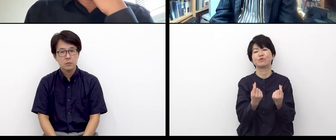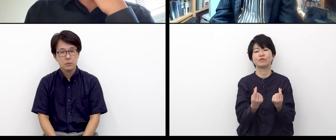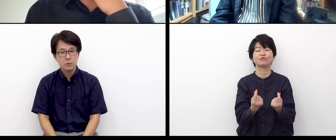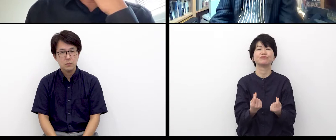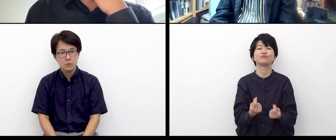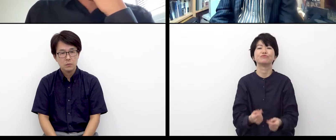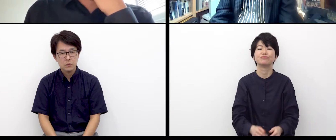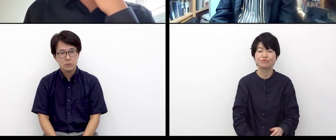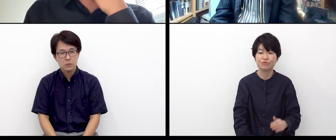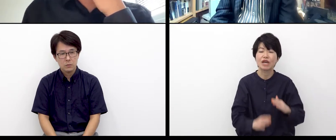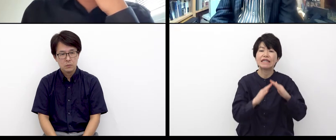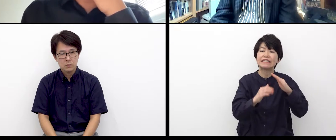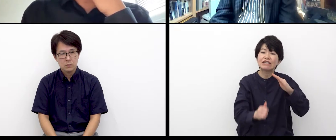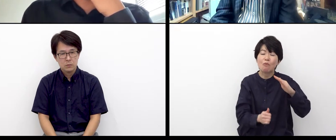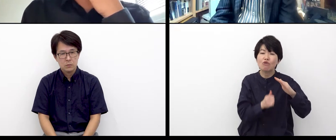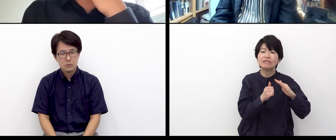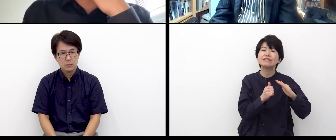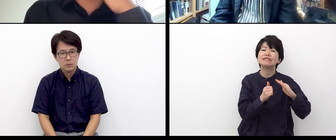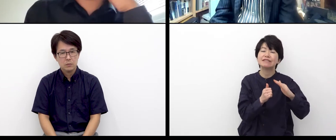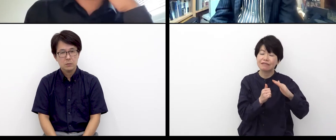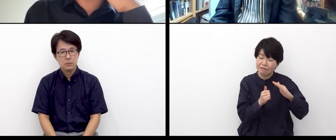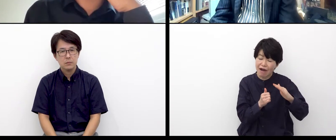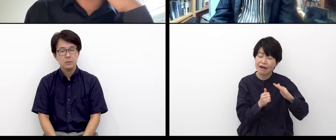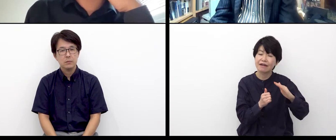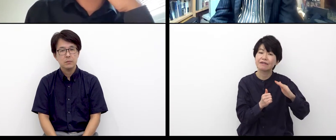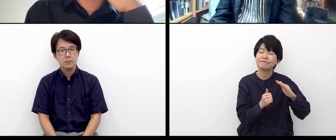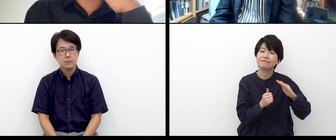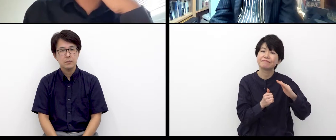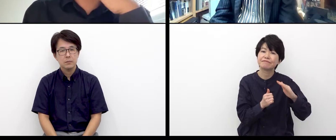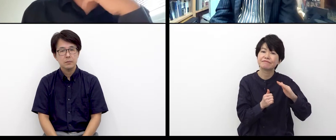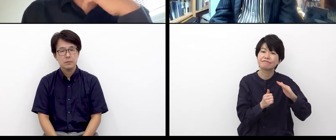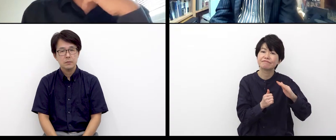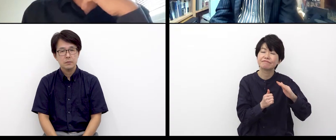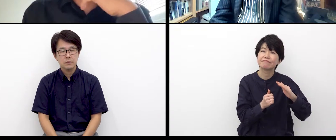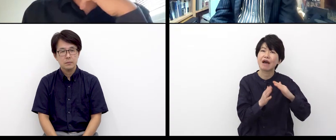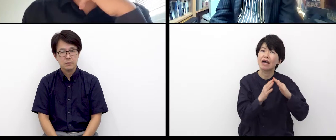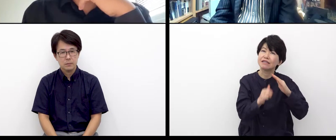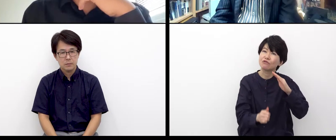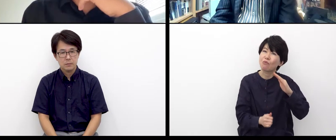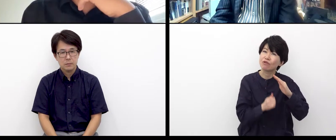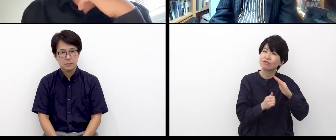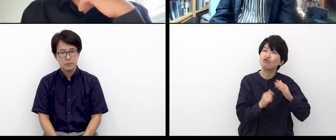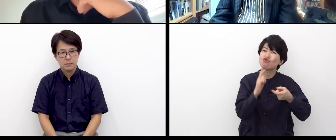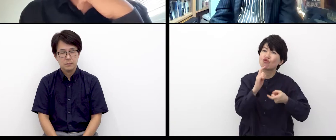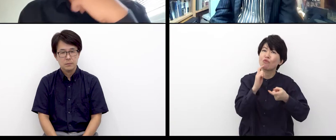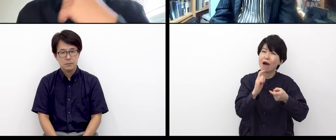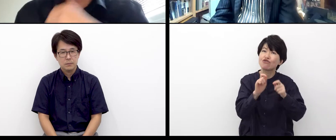Well, the biggest problem about the issue of “hikikomori” is